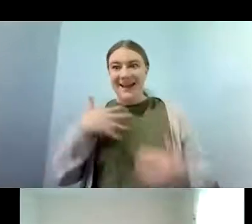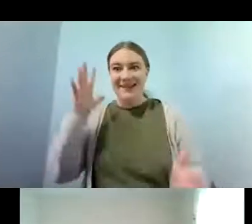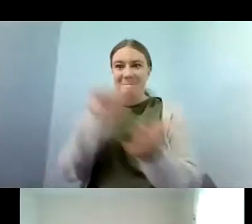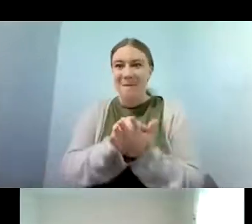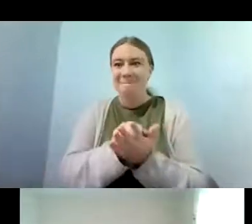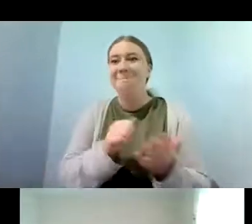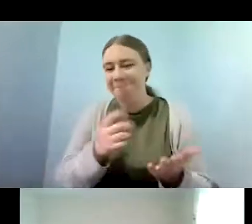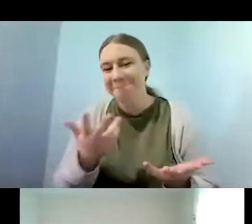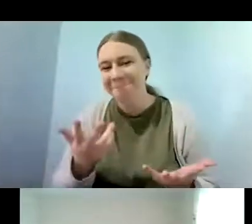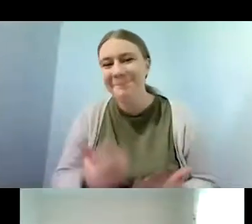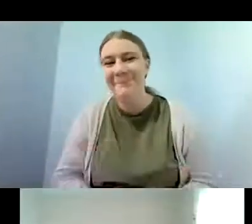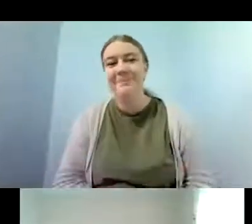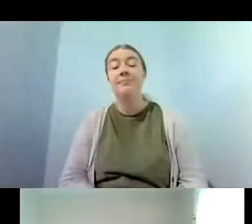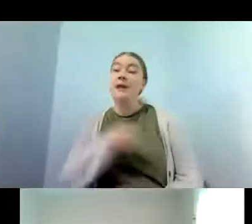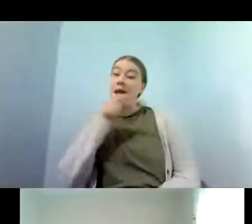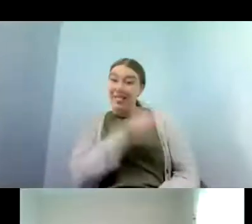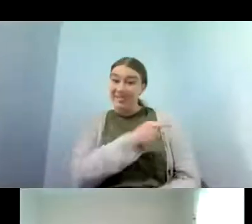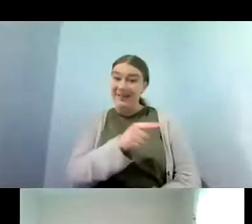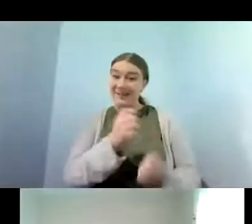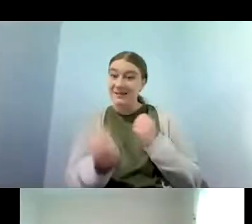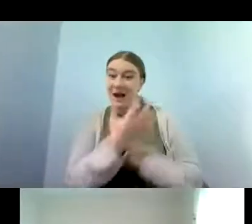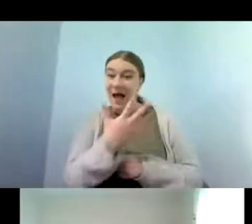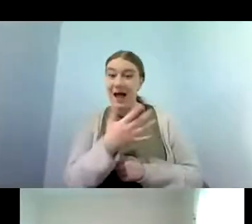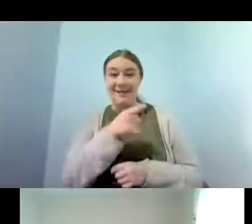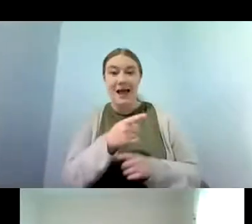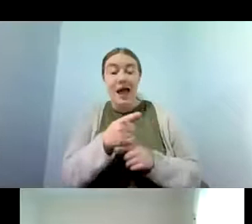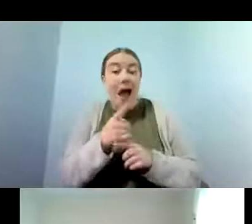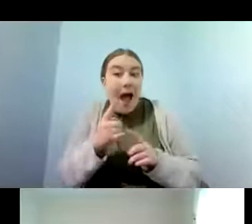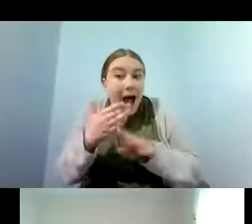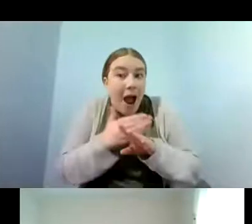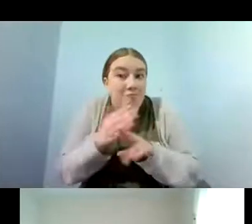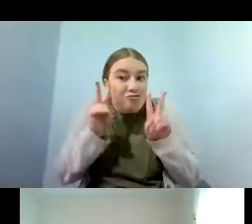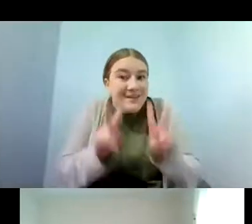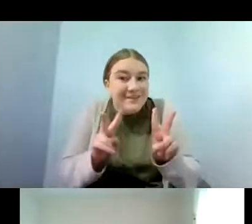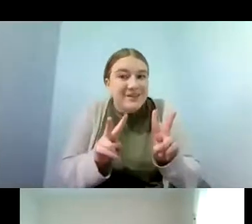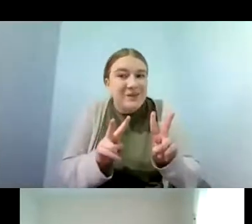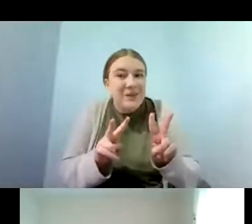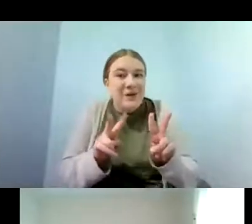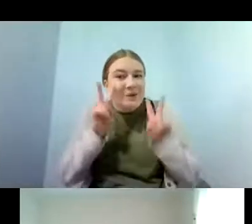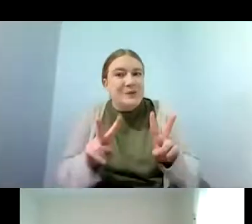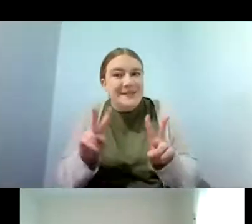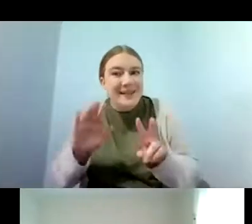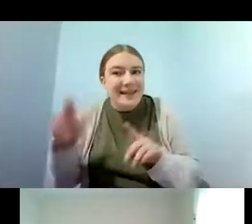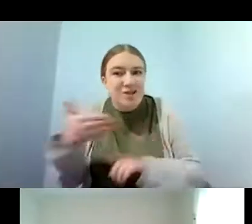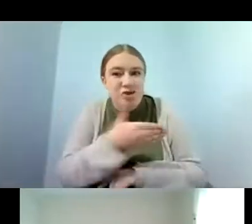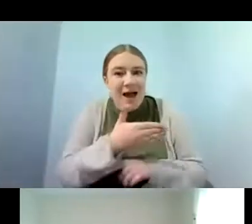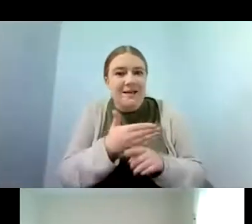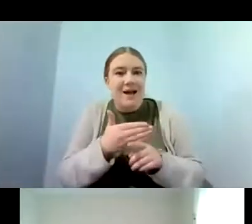so on this slide this is just a bit of a sneak preview of seeing shad go over the pass